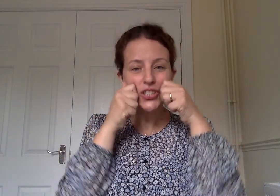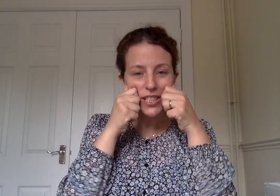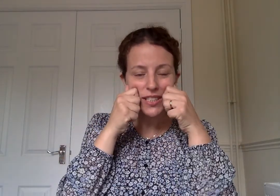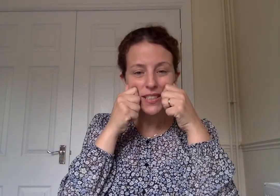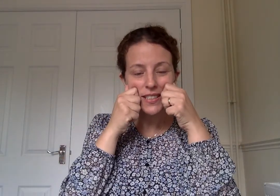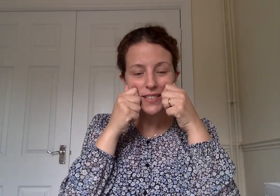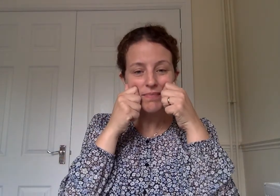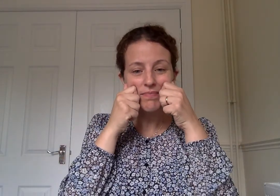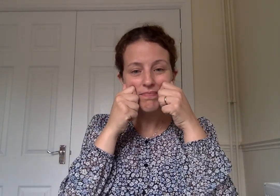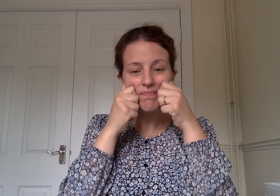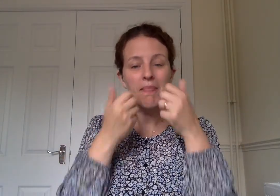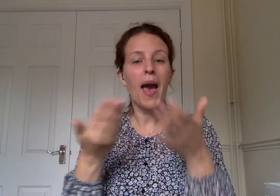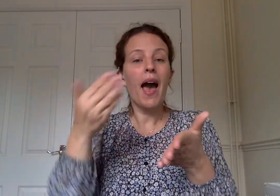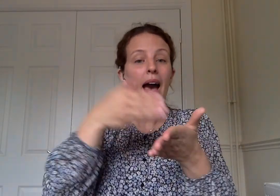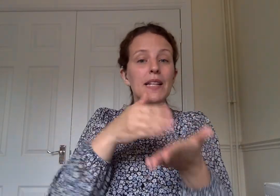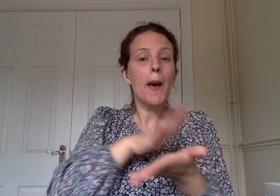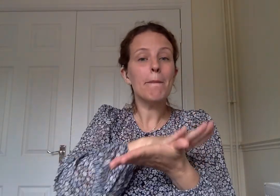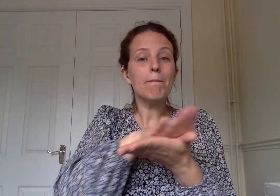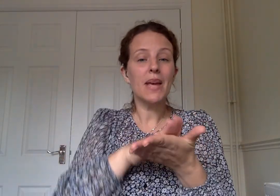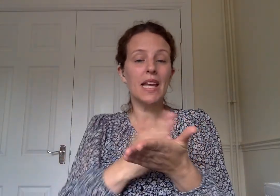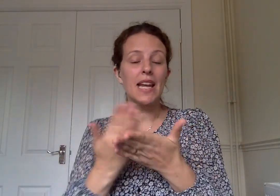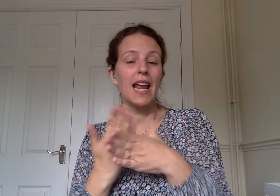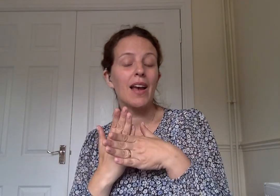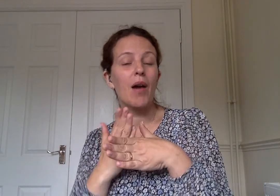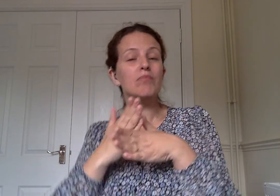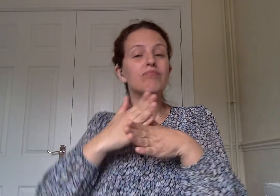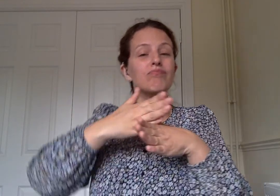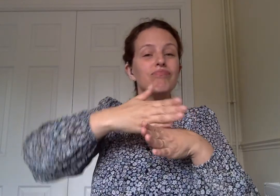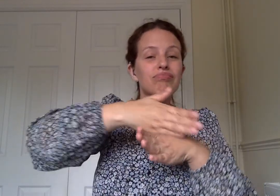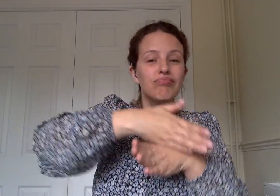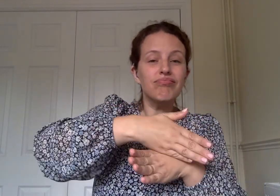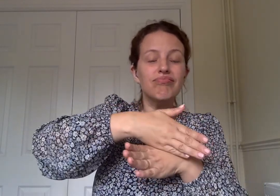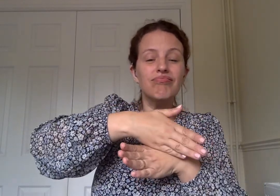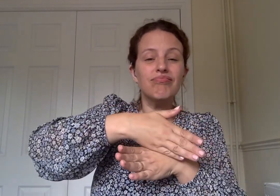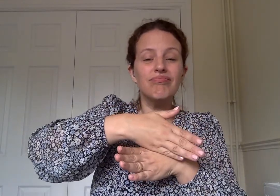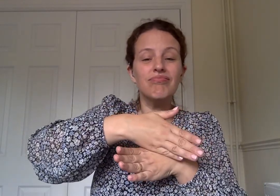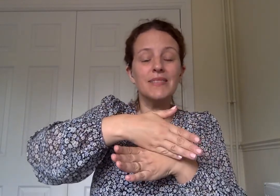The puffed cheeks add meaning.